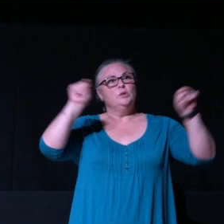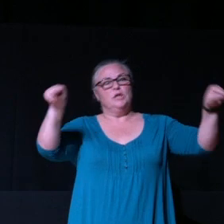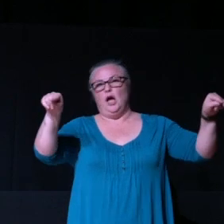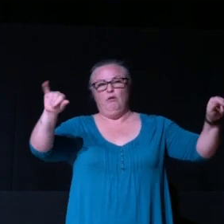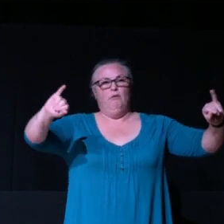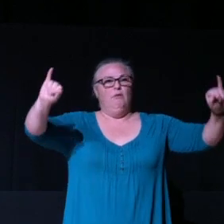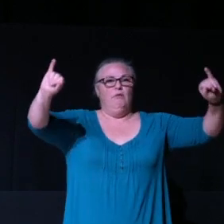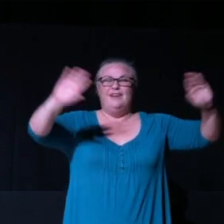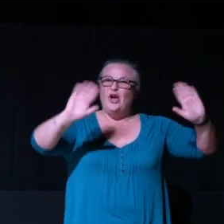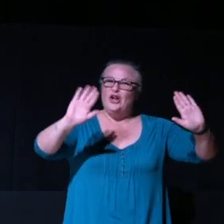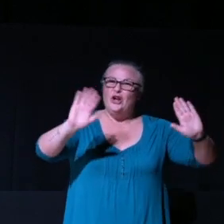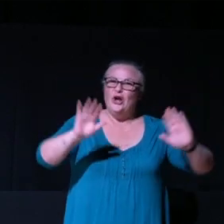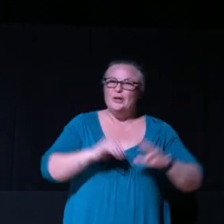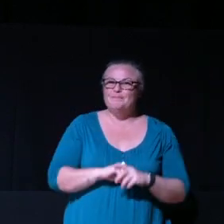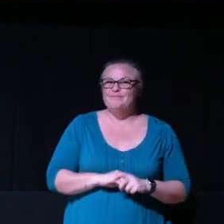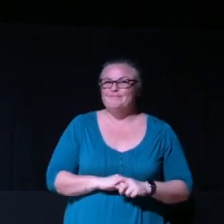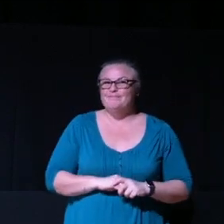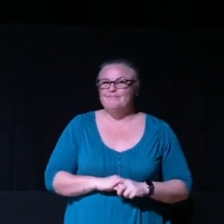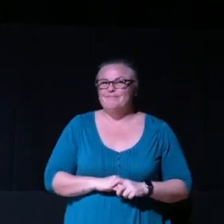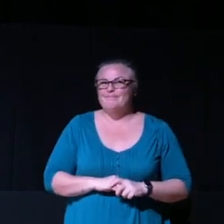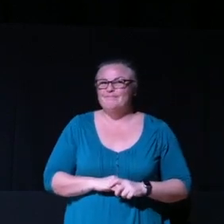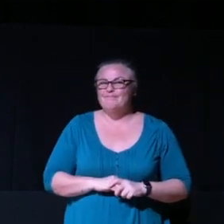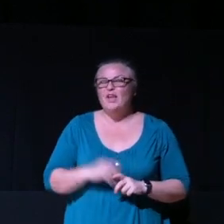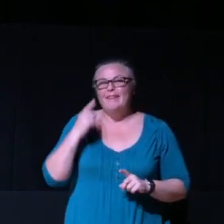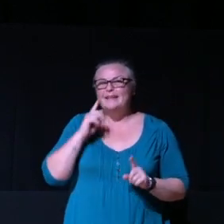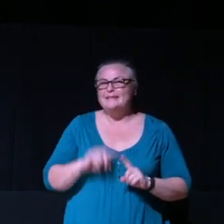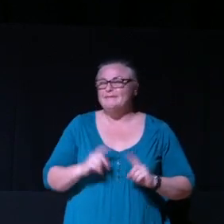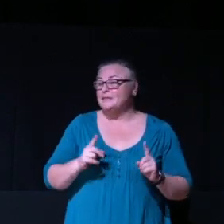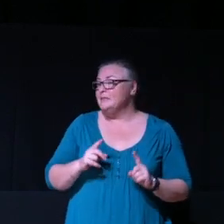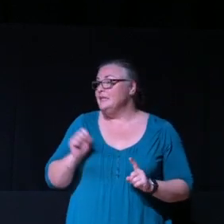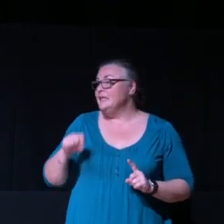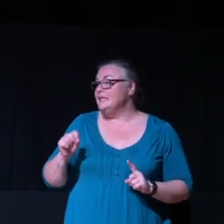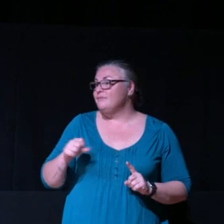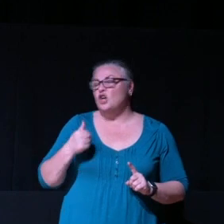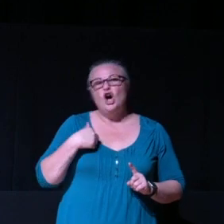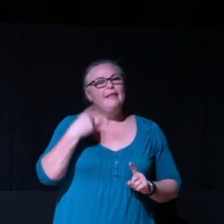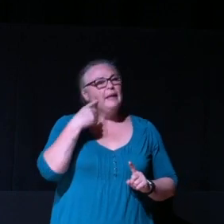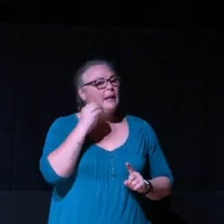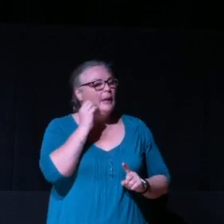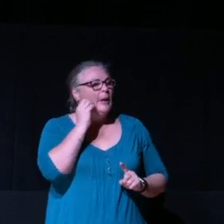The comedy is a dangerous space. I think some comedians like to play with that sense of danger.